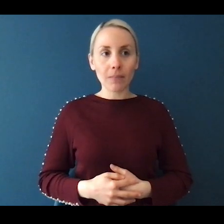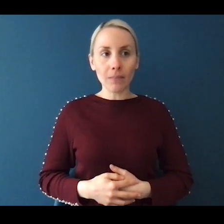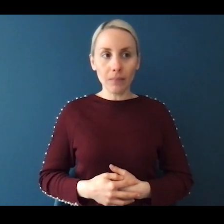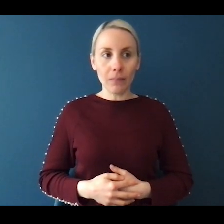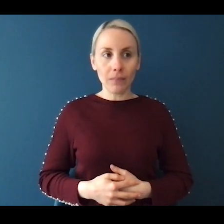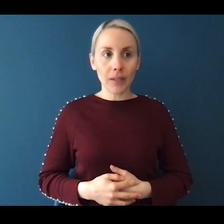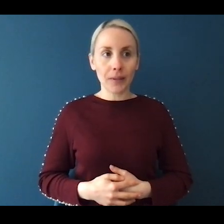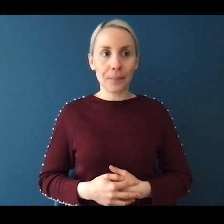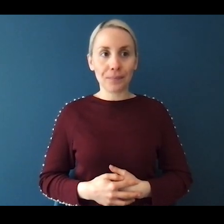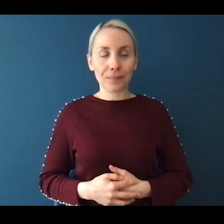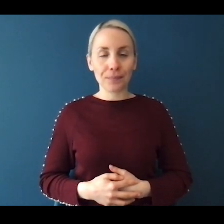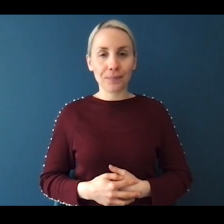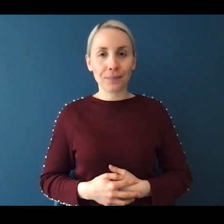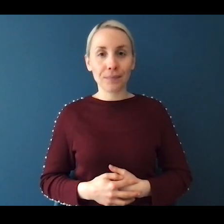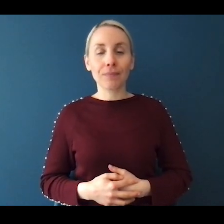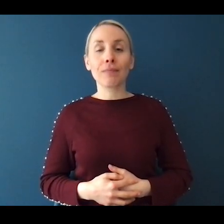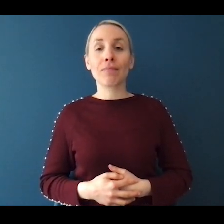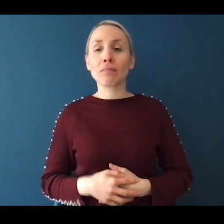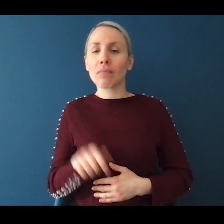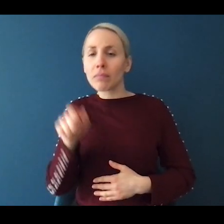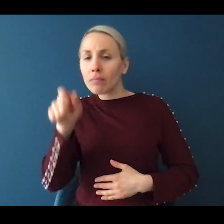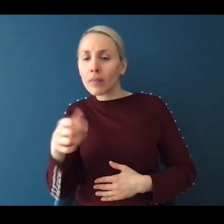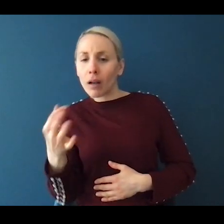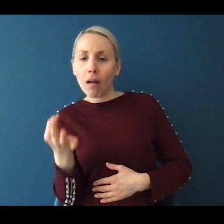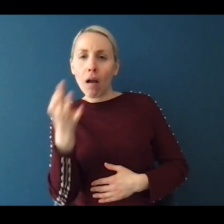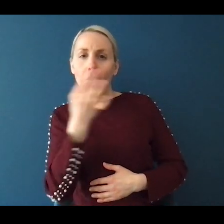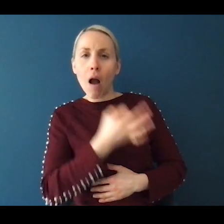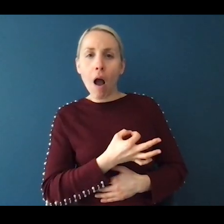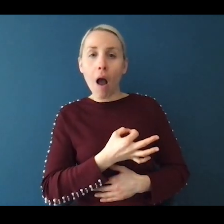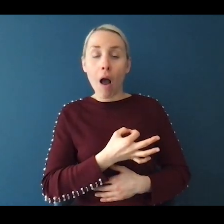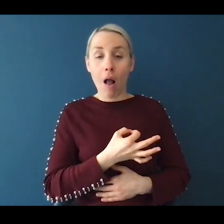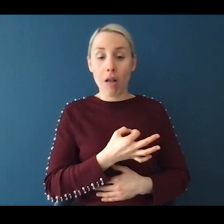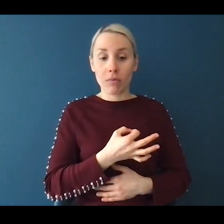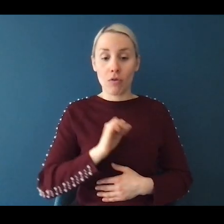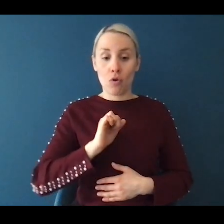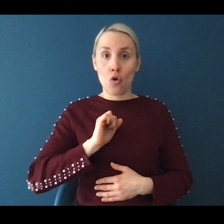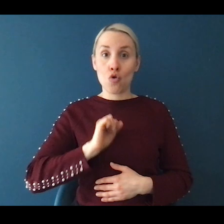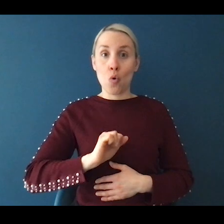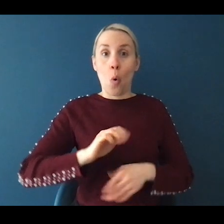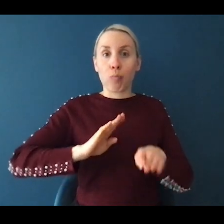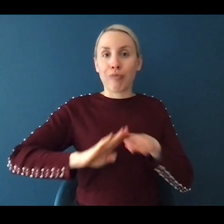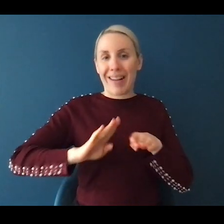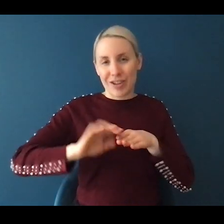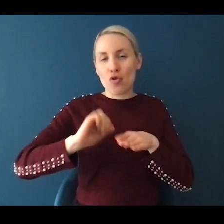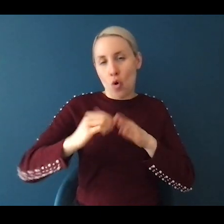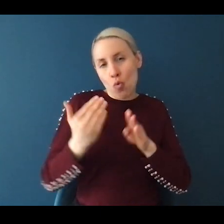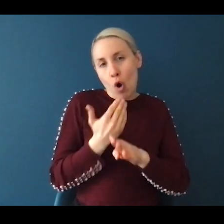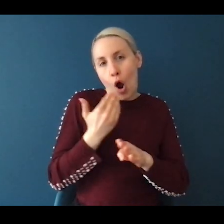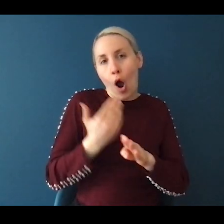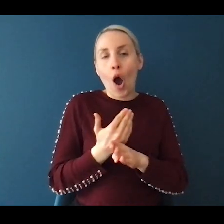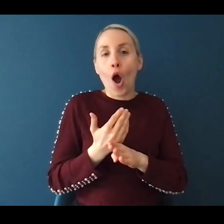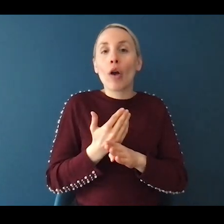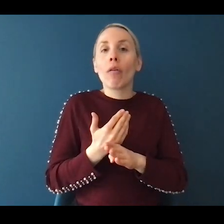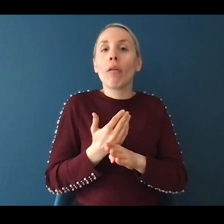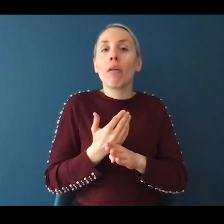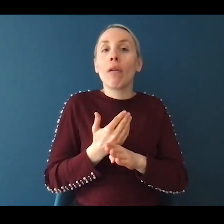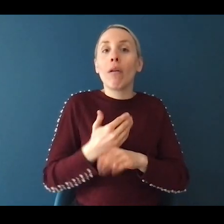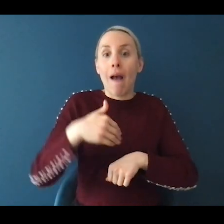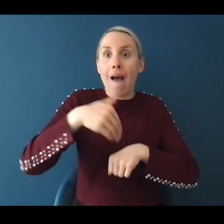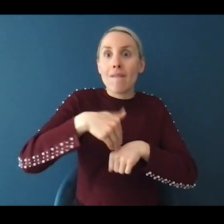and we also got some questions on the impact of the awards on your own practice so how